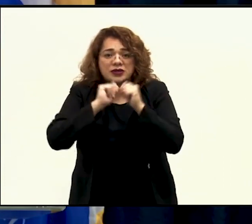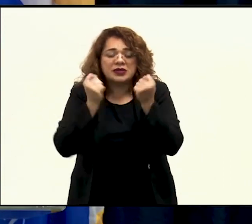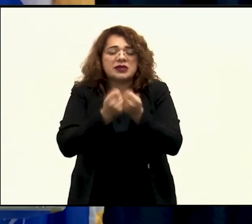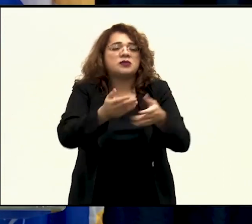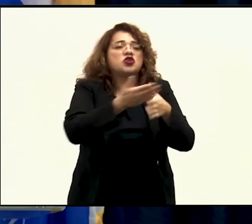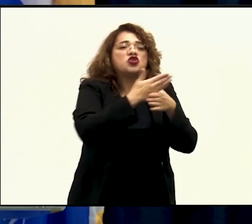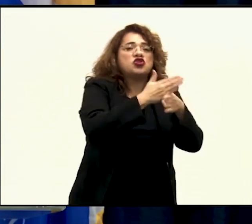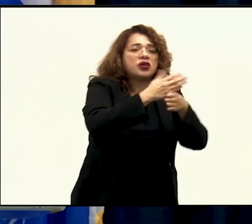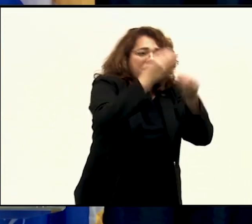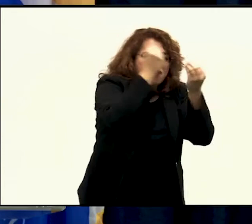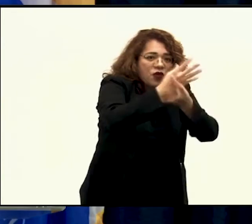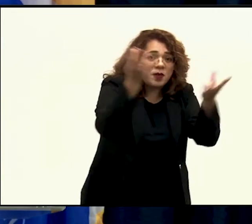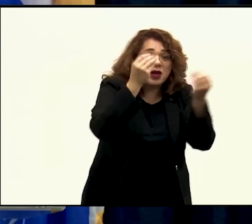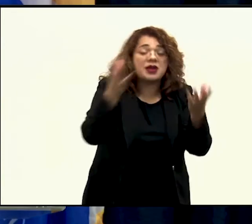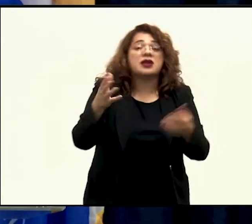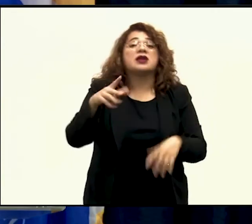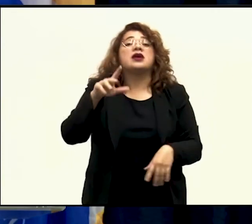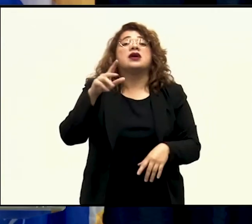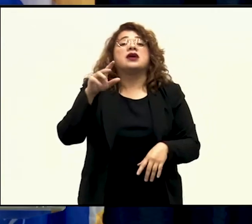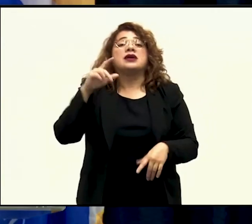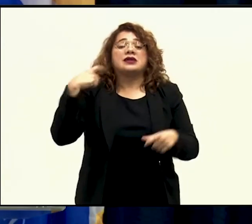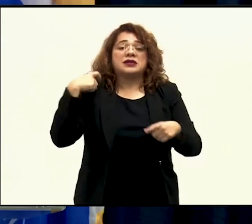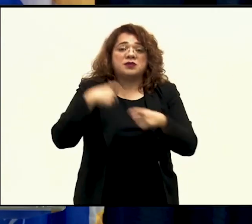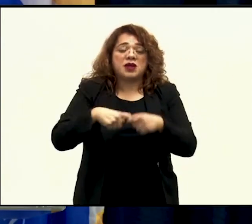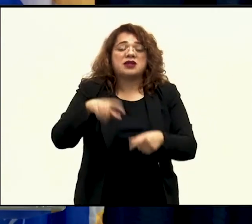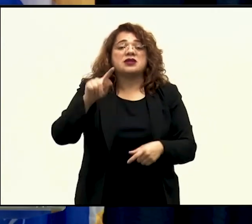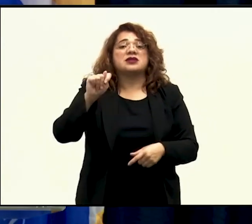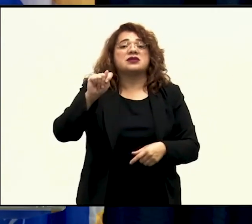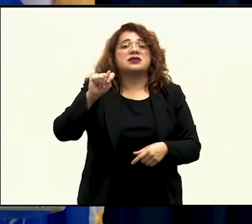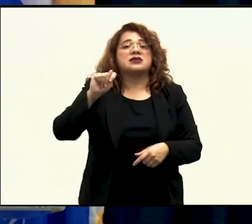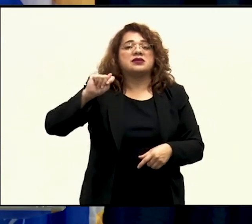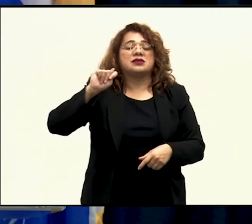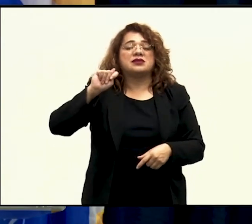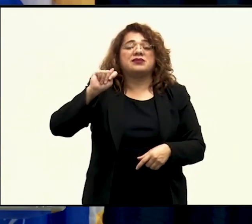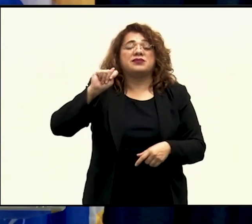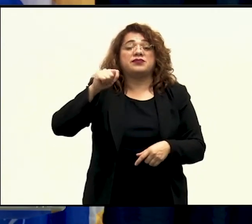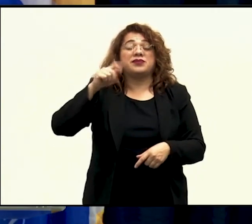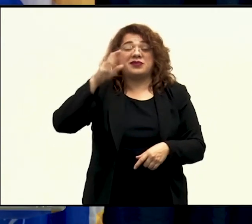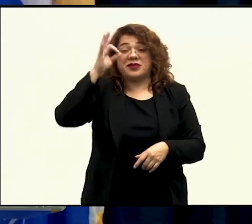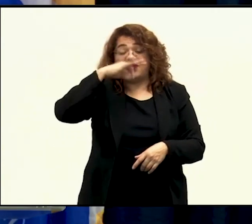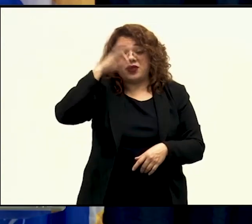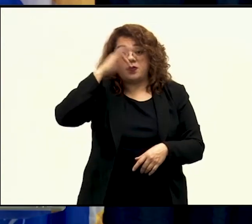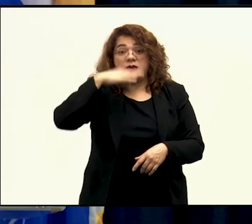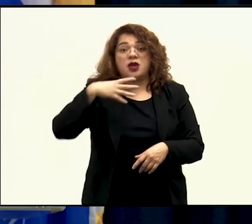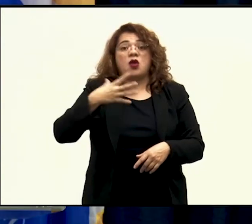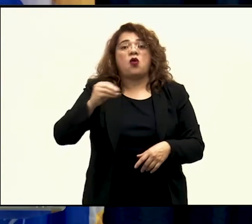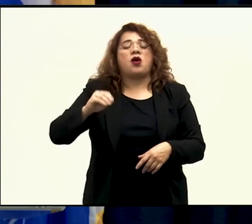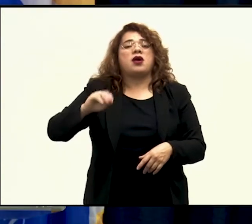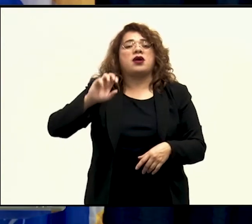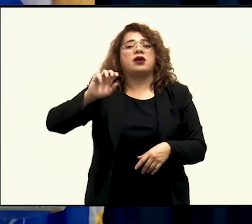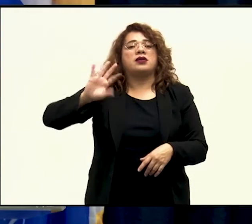in Spanish, Tagalog, and Khmer and they visit each area within two days of the site to encourage people to be vaccinated.